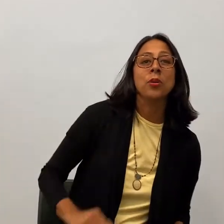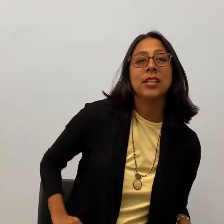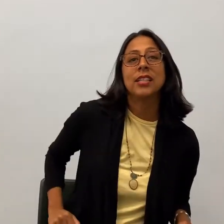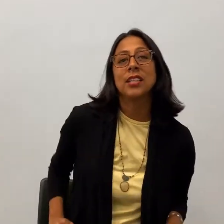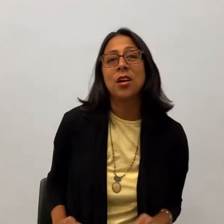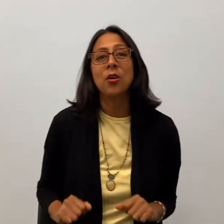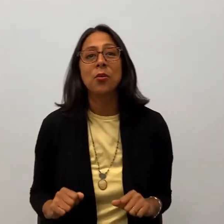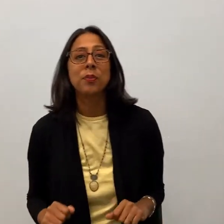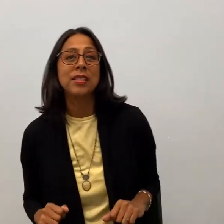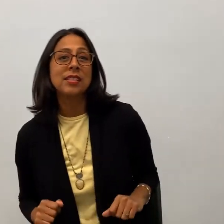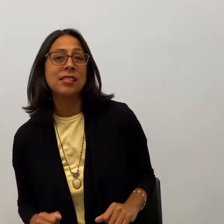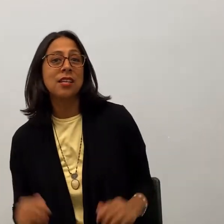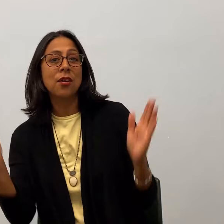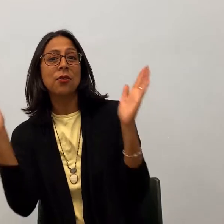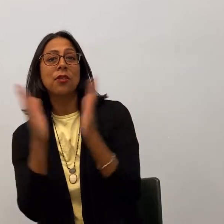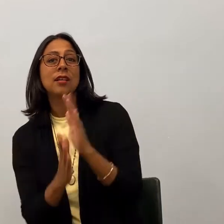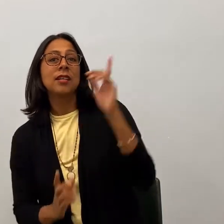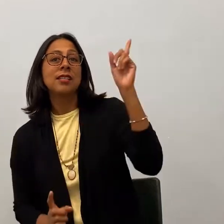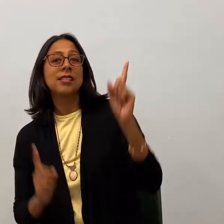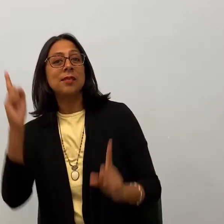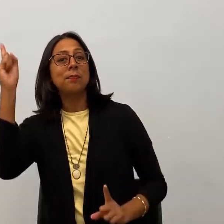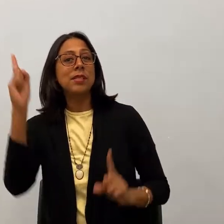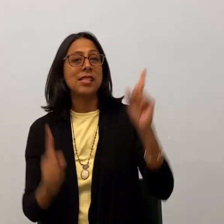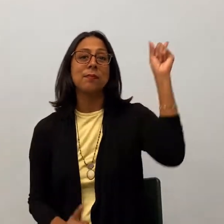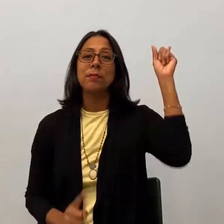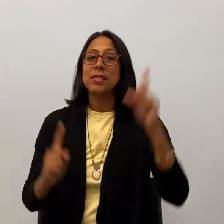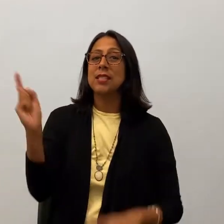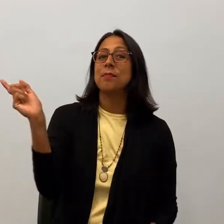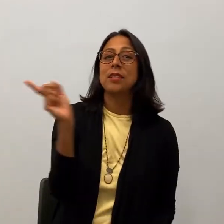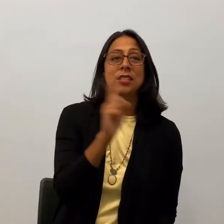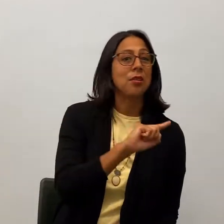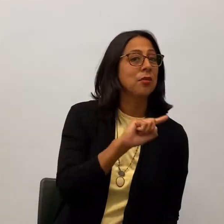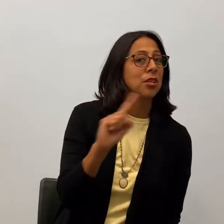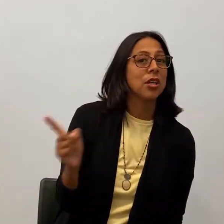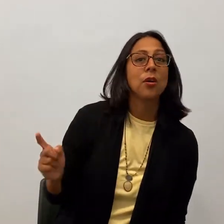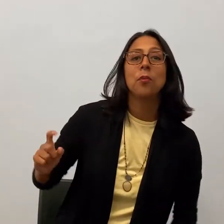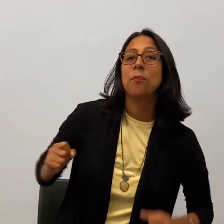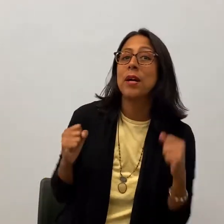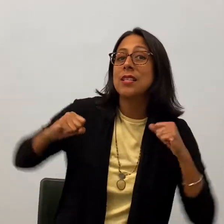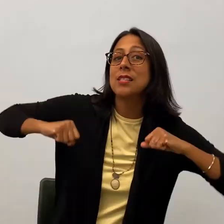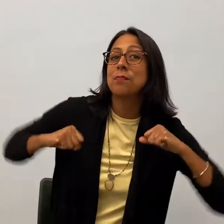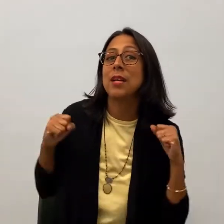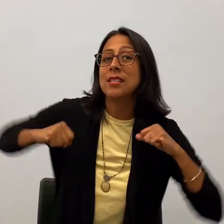We know bees go [clap] zippy zippy zip They don’t go buzz, buzz, buzz.